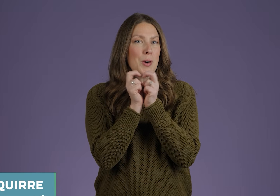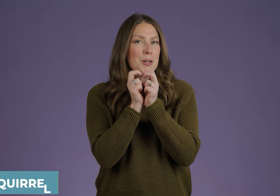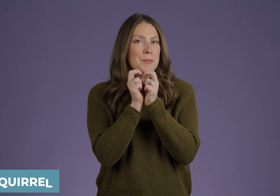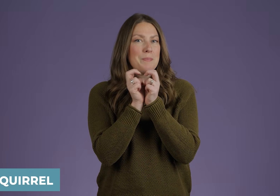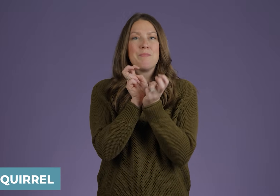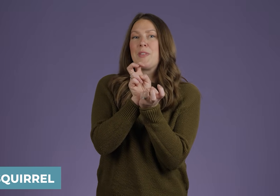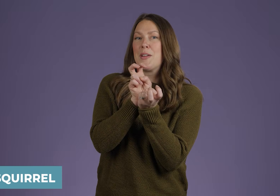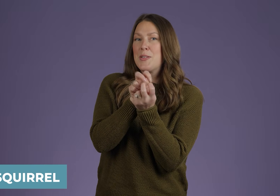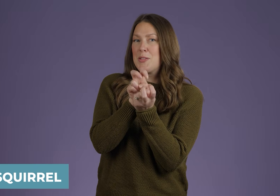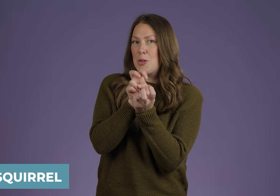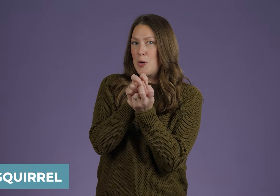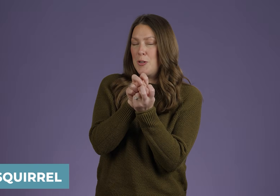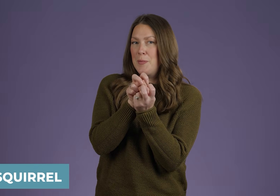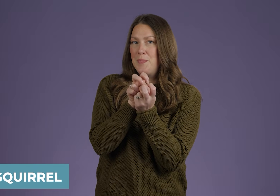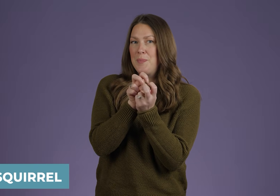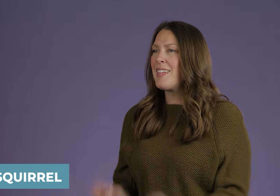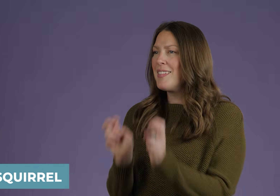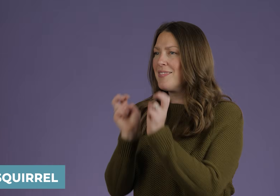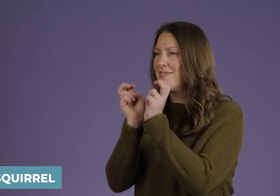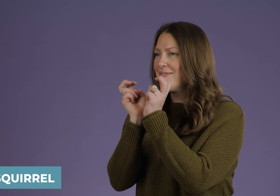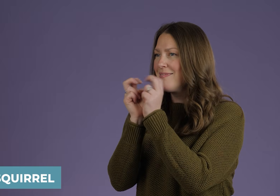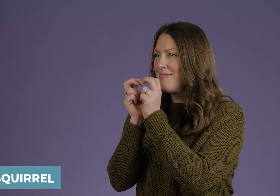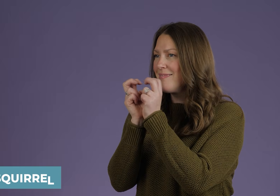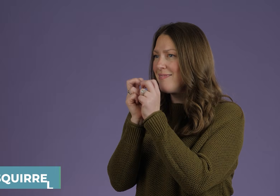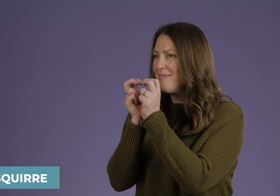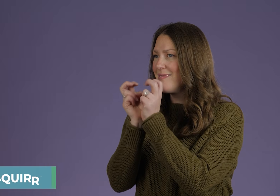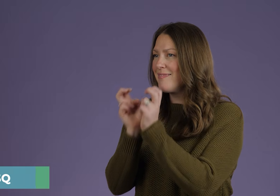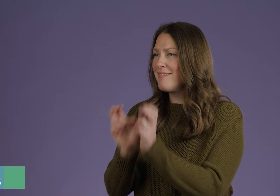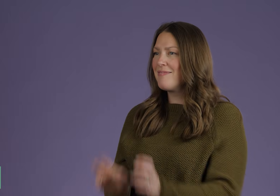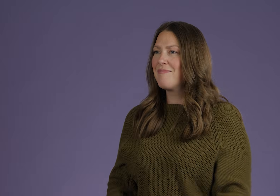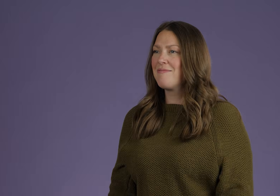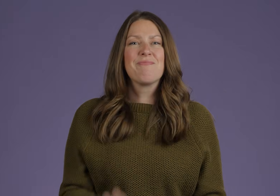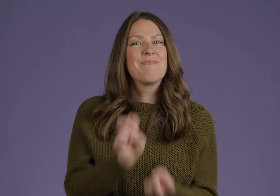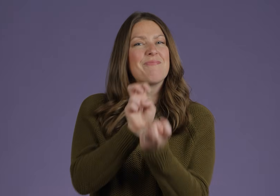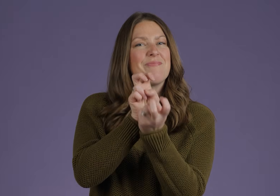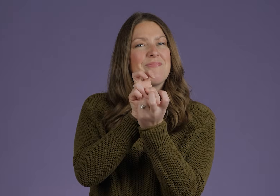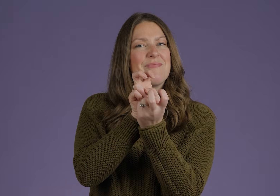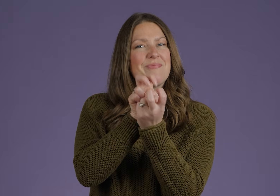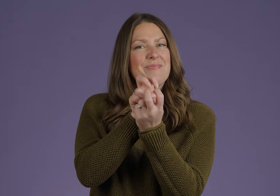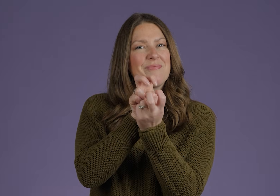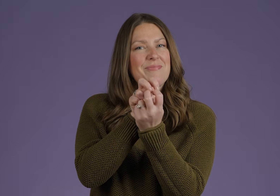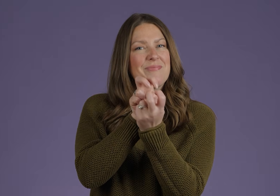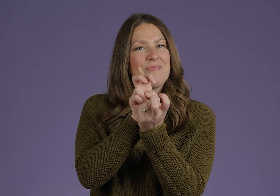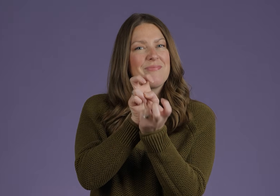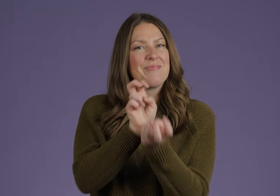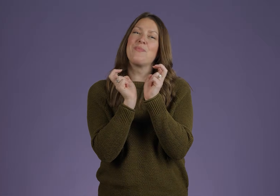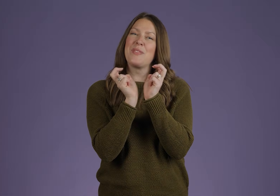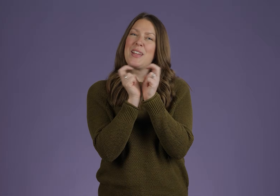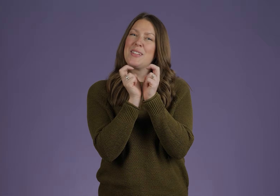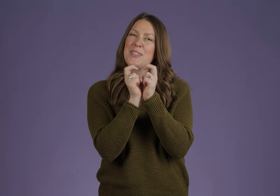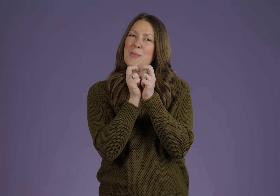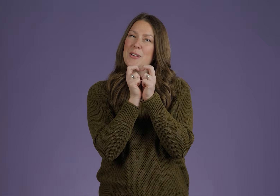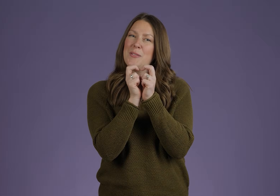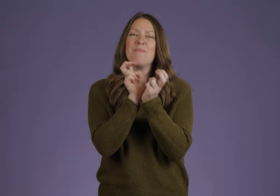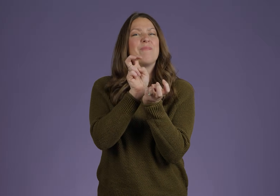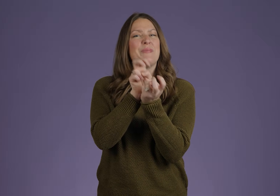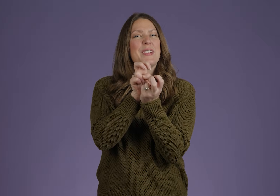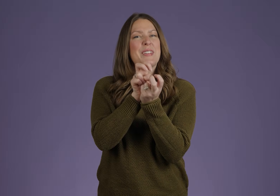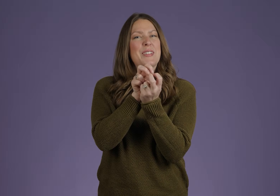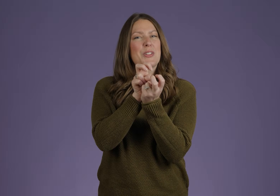Squirrel. Squirrel. Think of a little